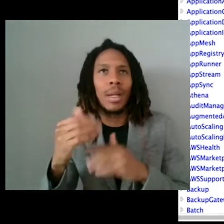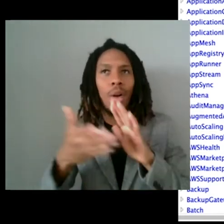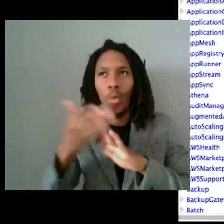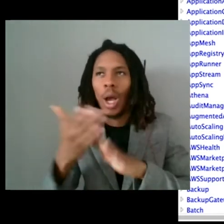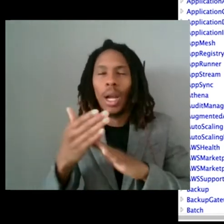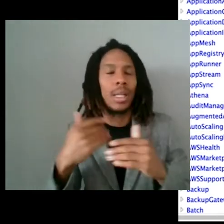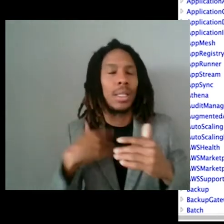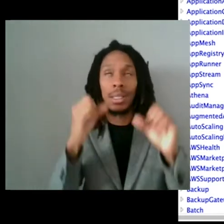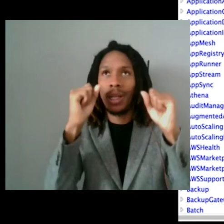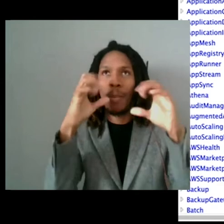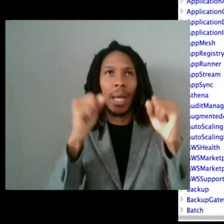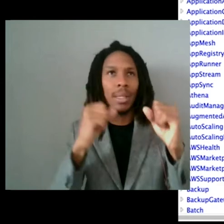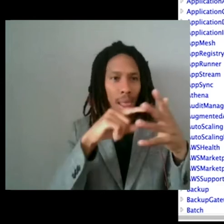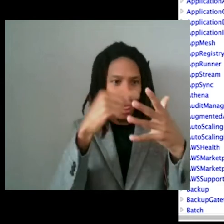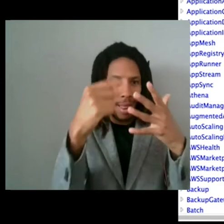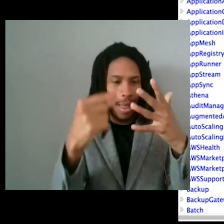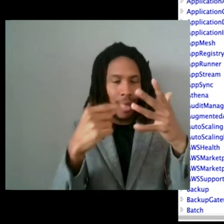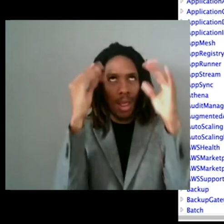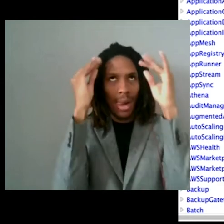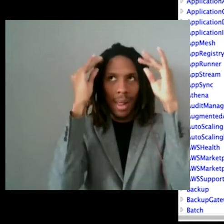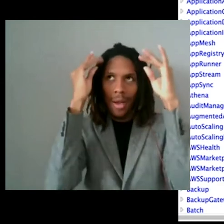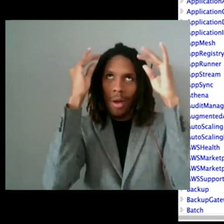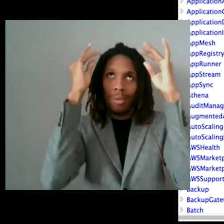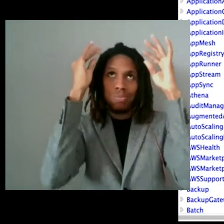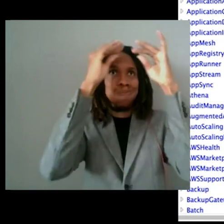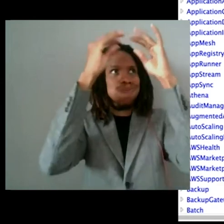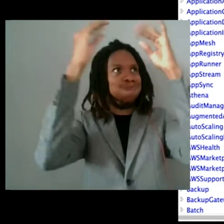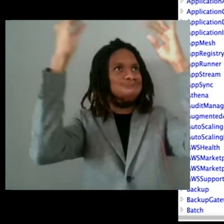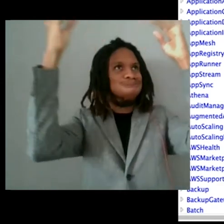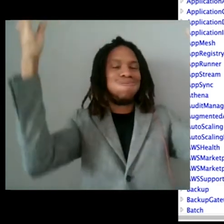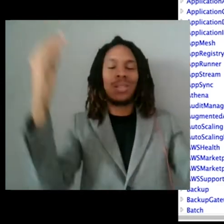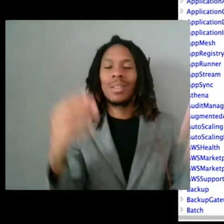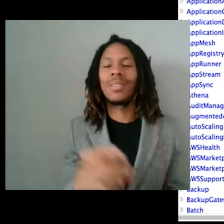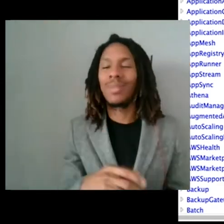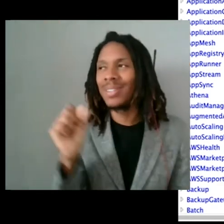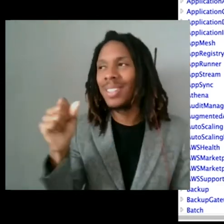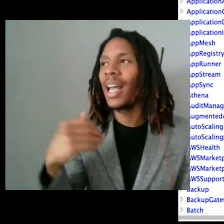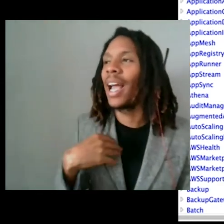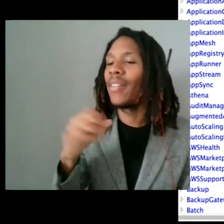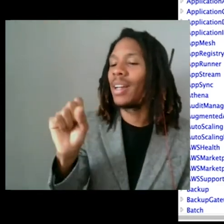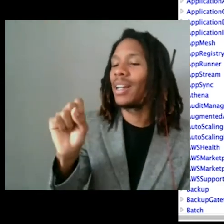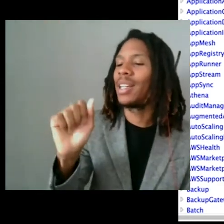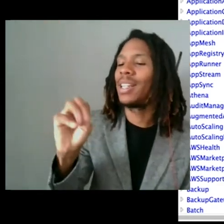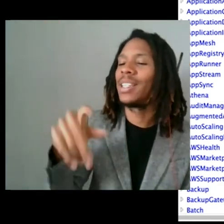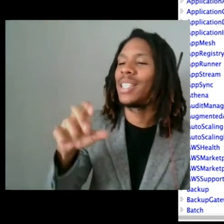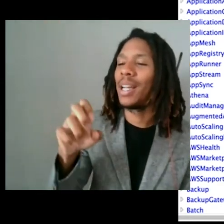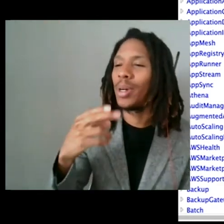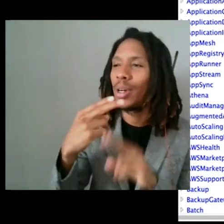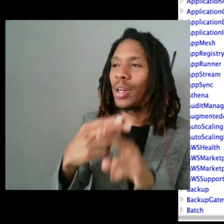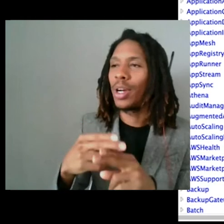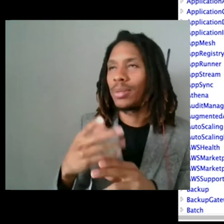Yeah, absolutely. So there's a sample call. It's pretty straightforward again.